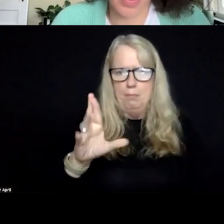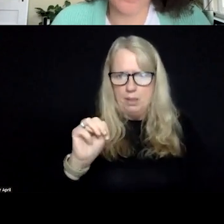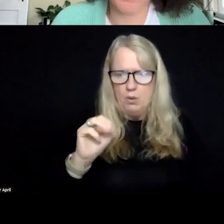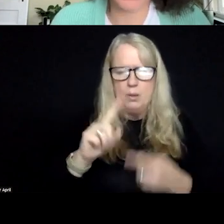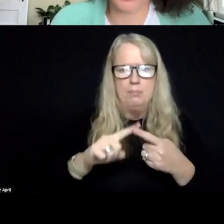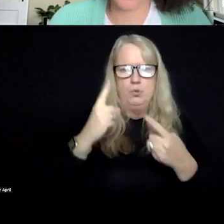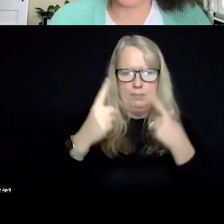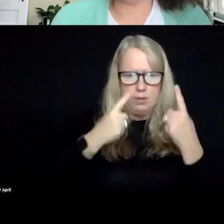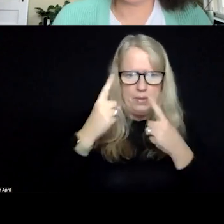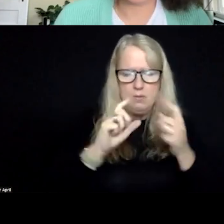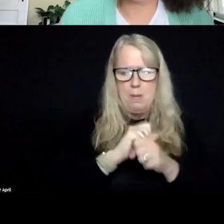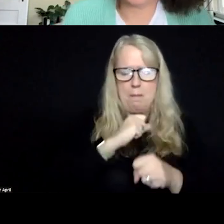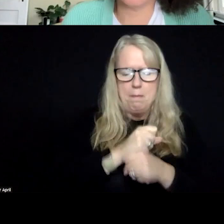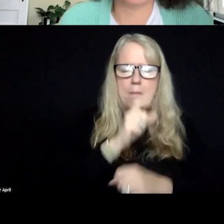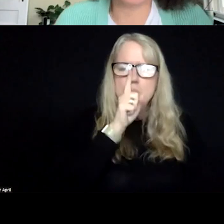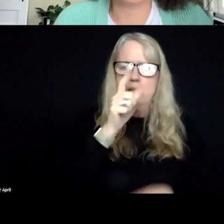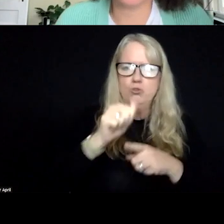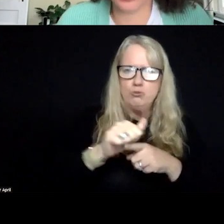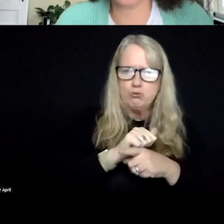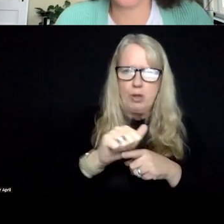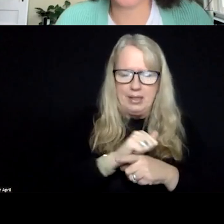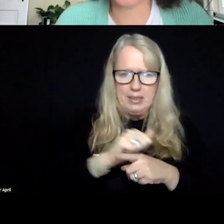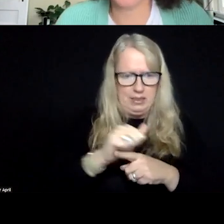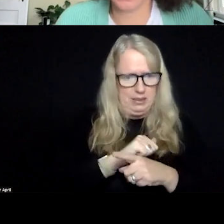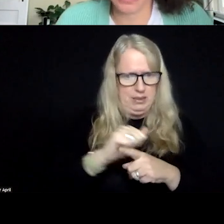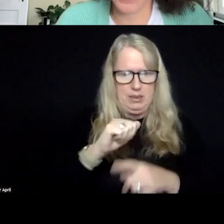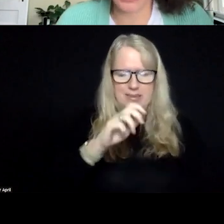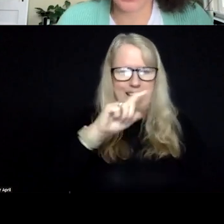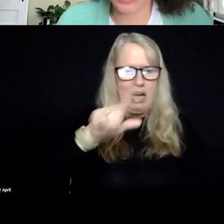THE TRAININGS THAT ARE NOT JUST TRANSLATED INTO SPANISH. THEY